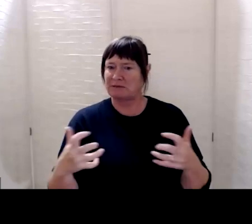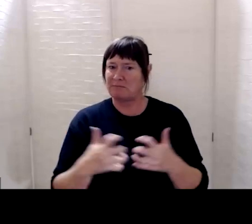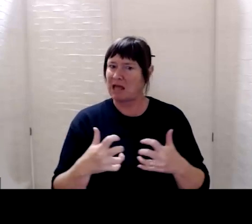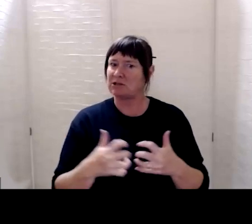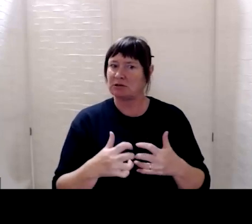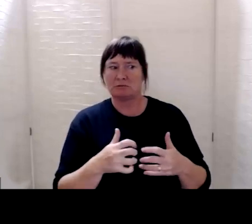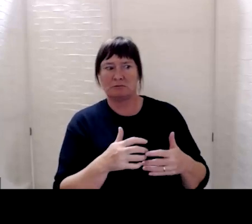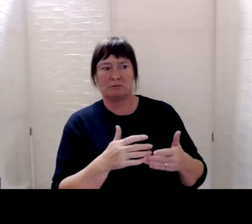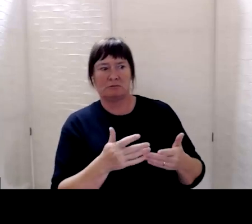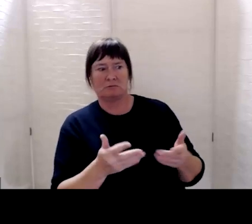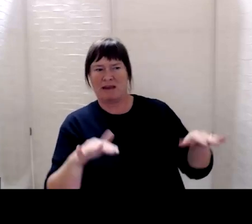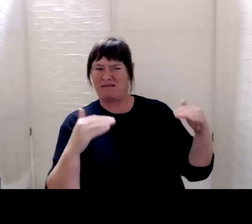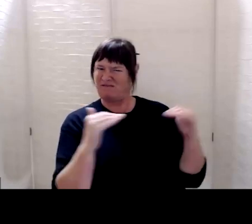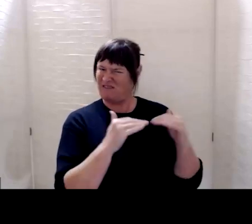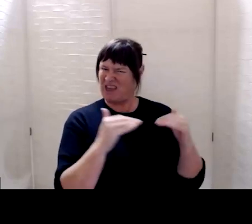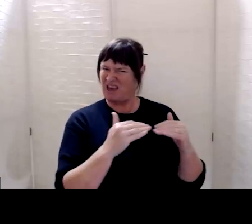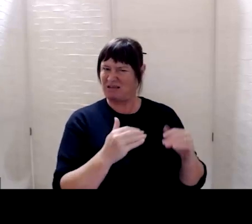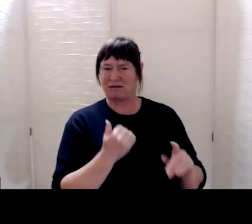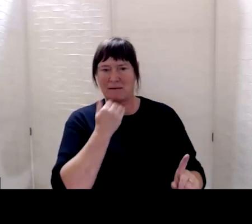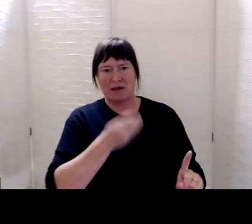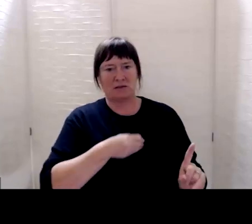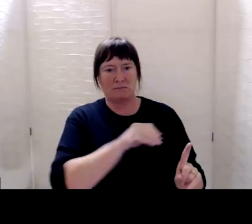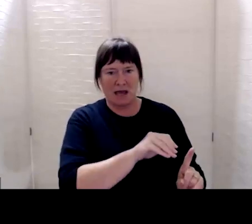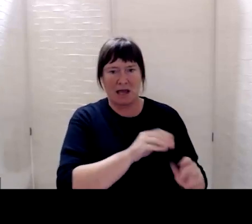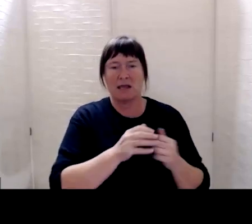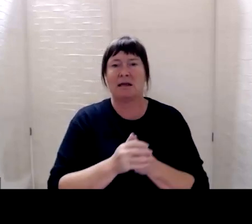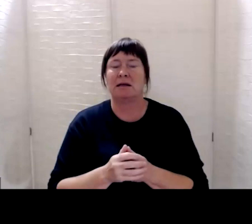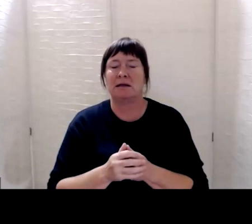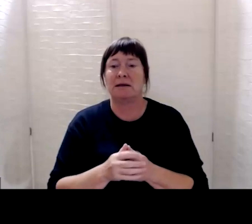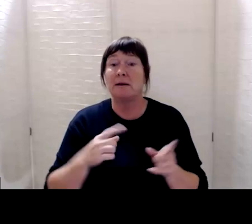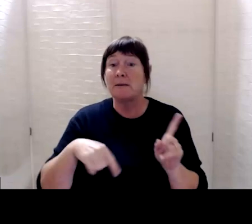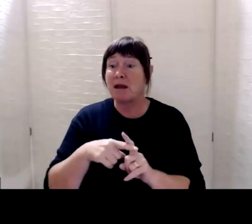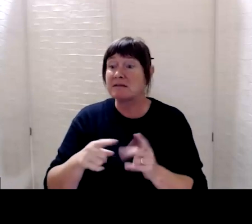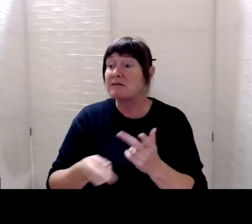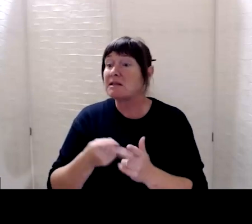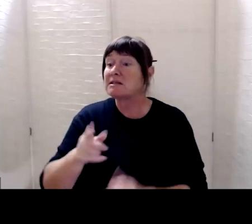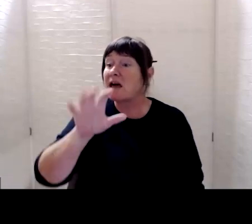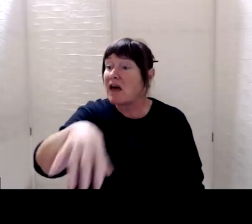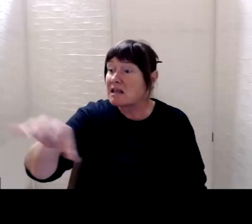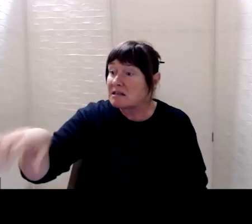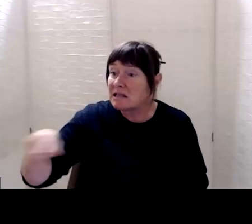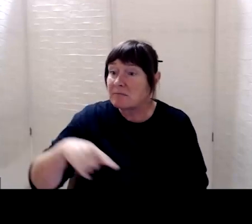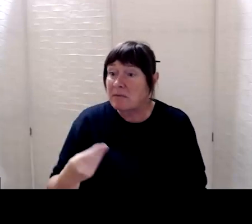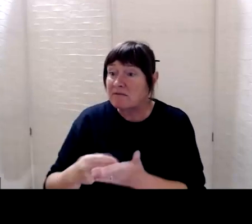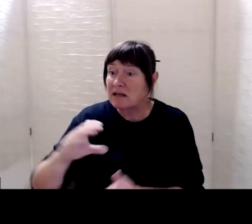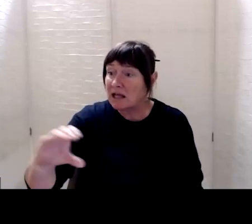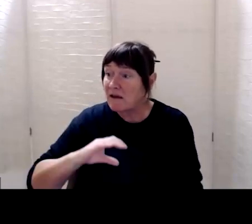something that another agency will fund in a reasonable timeframe, or subject to another exclusion.